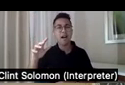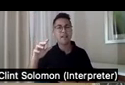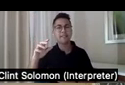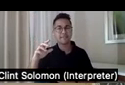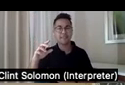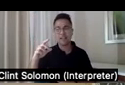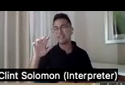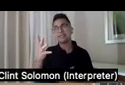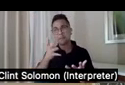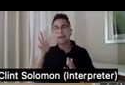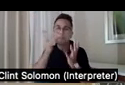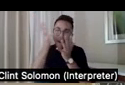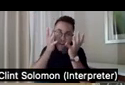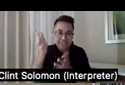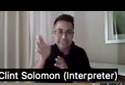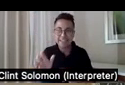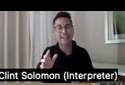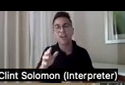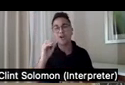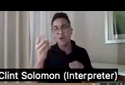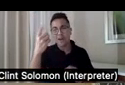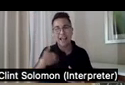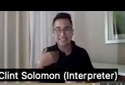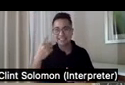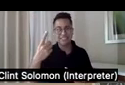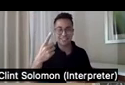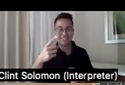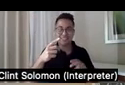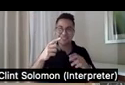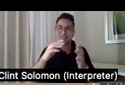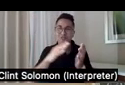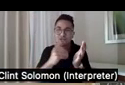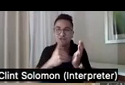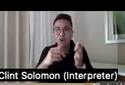individual shaped soaps so much anymore because we have soap pumps but at the time i had a i